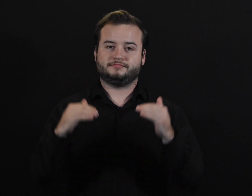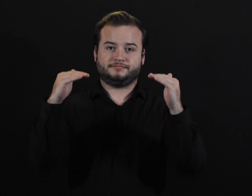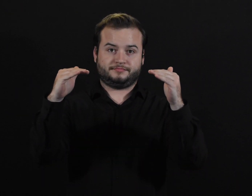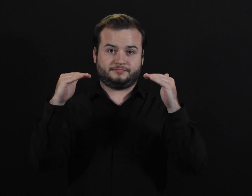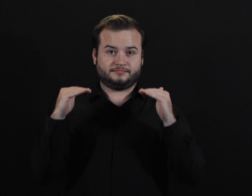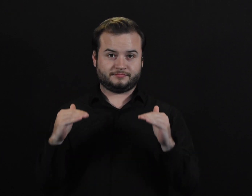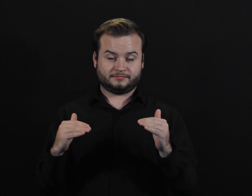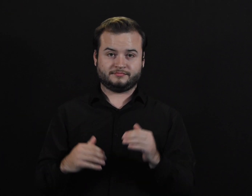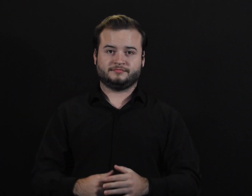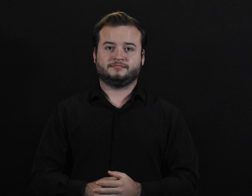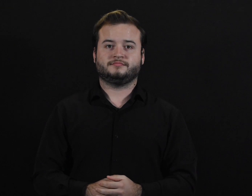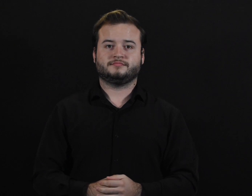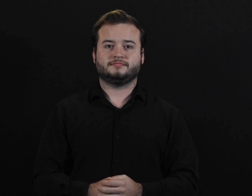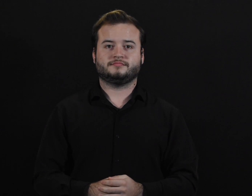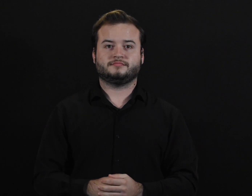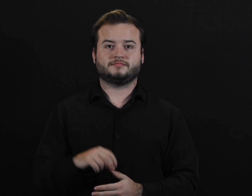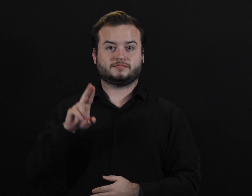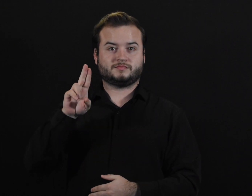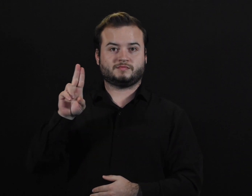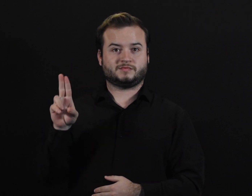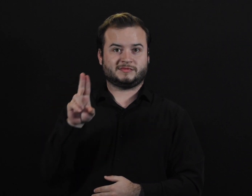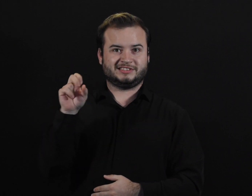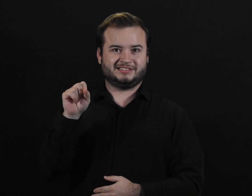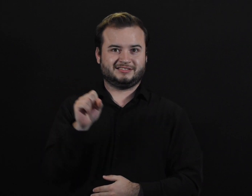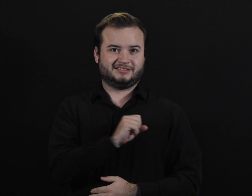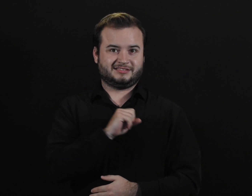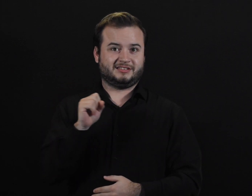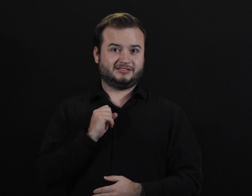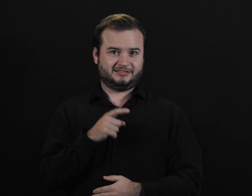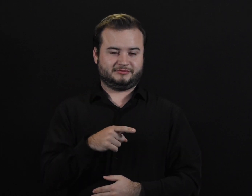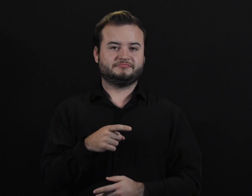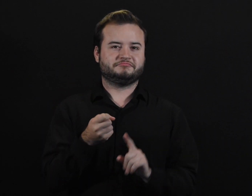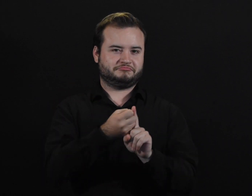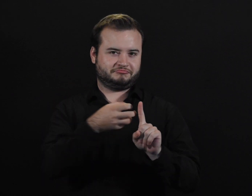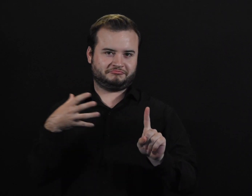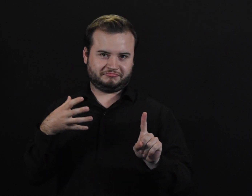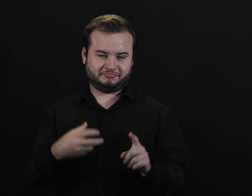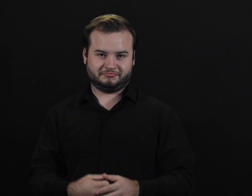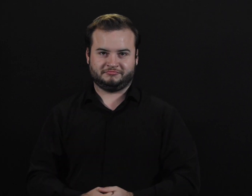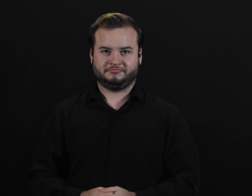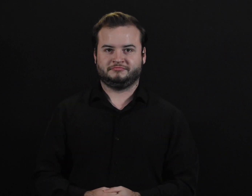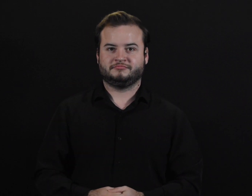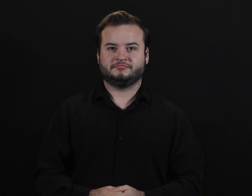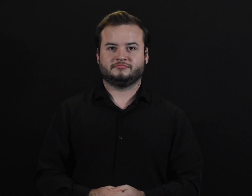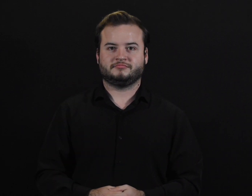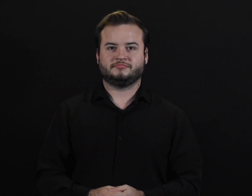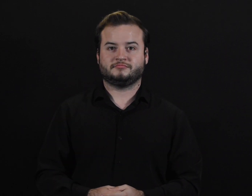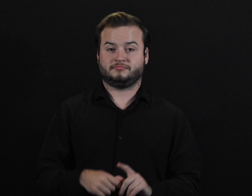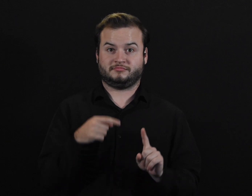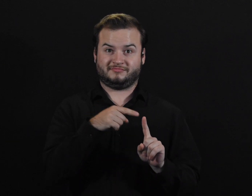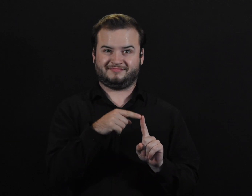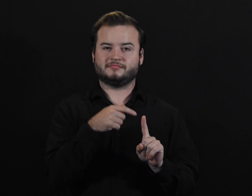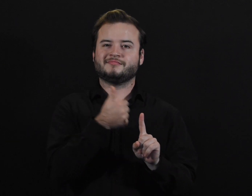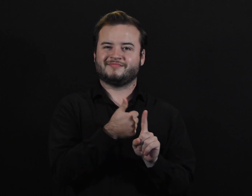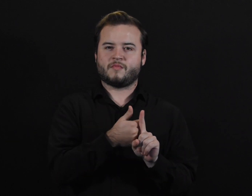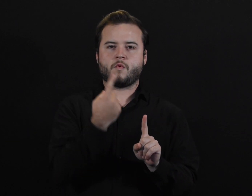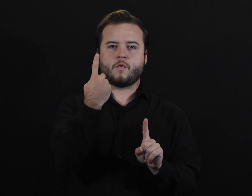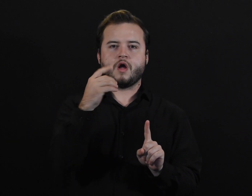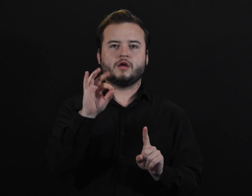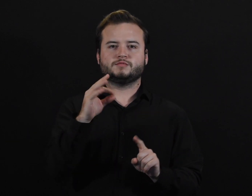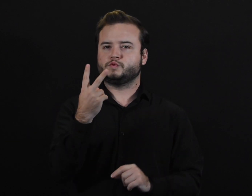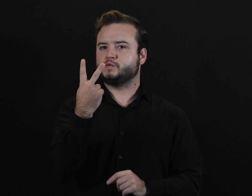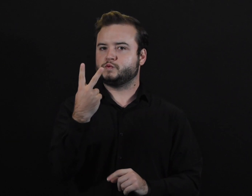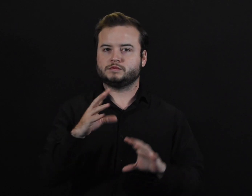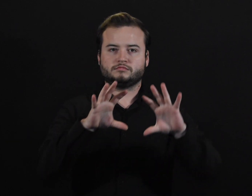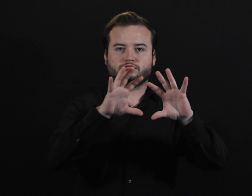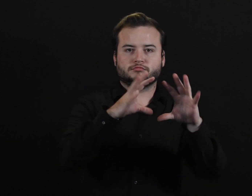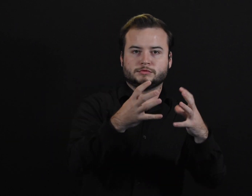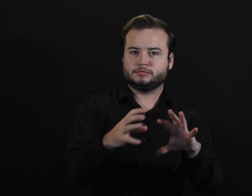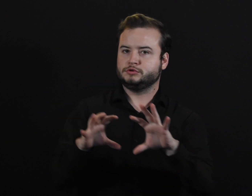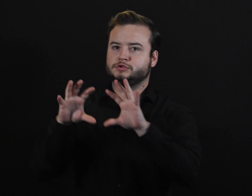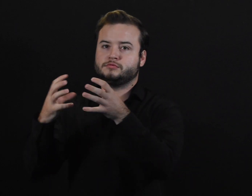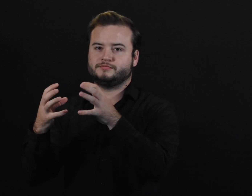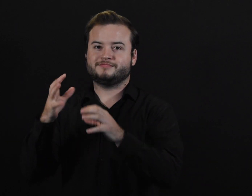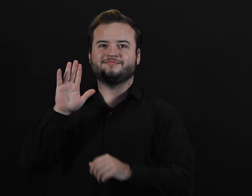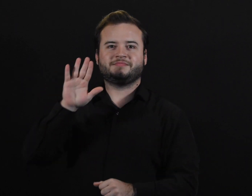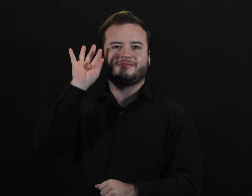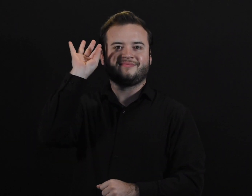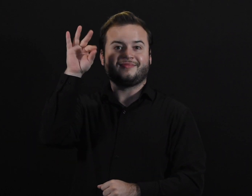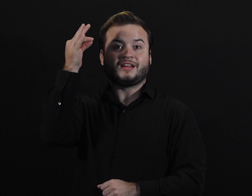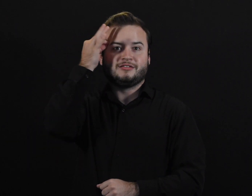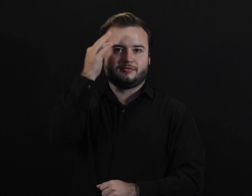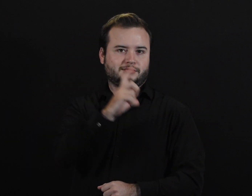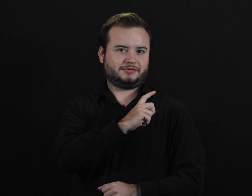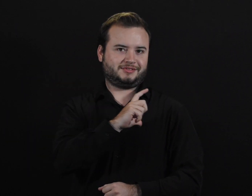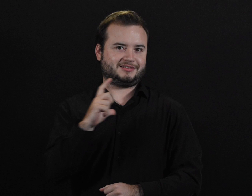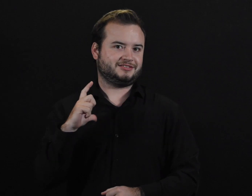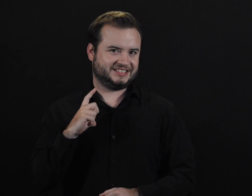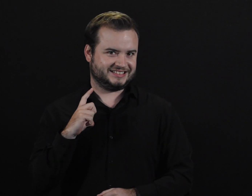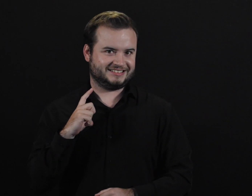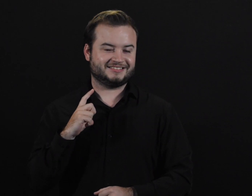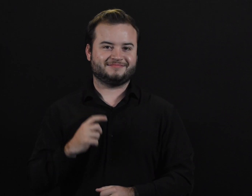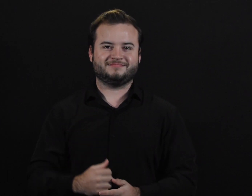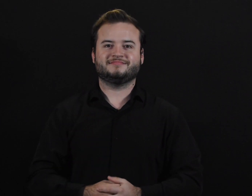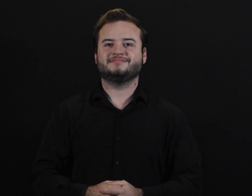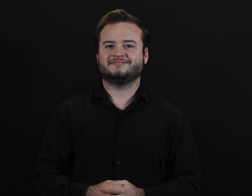US Senate - The US Senate is one of two chambers of the federal legislature.